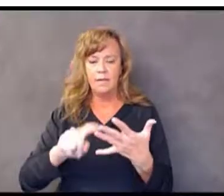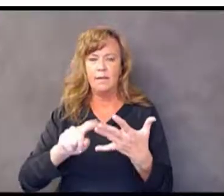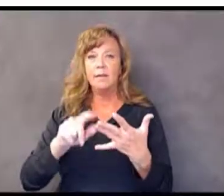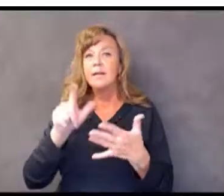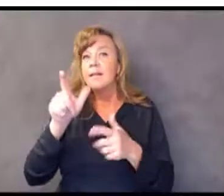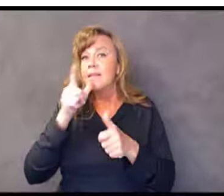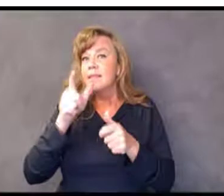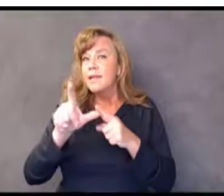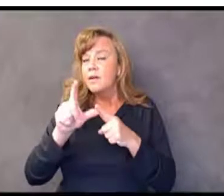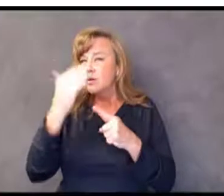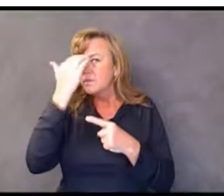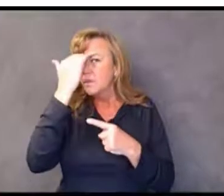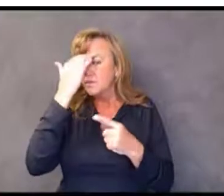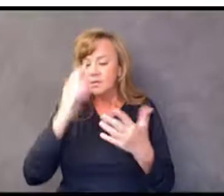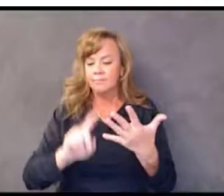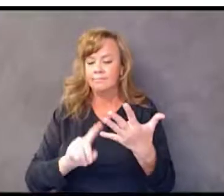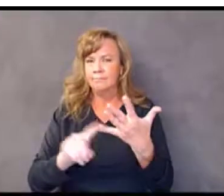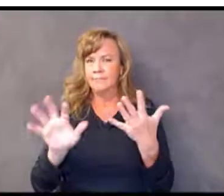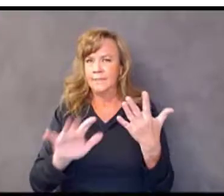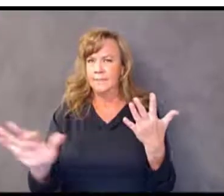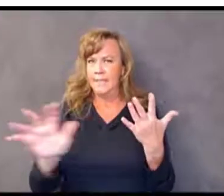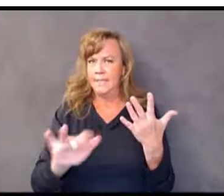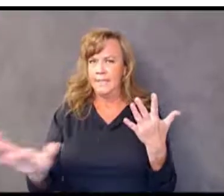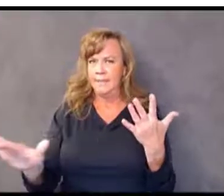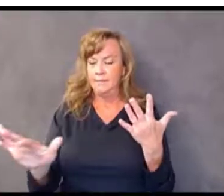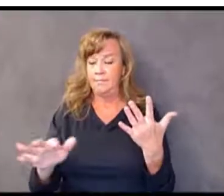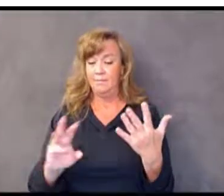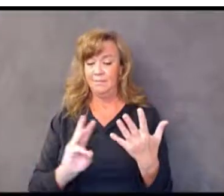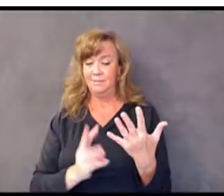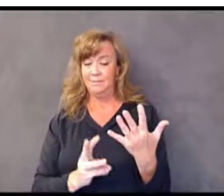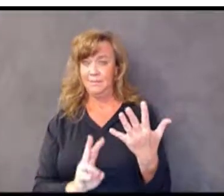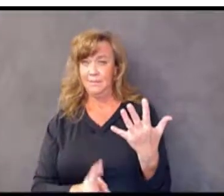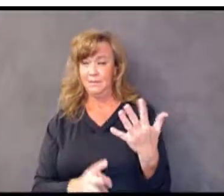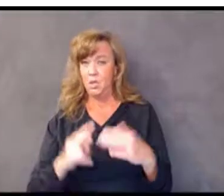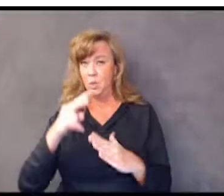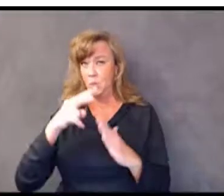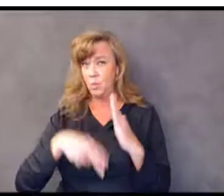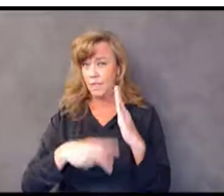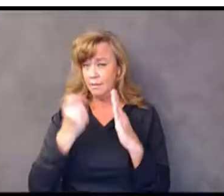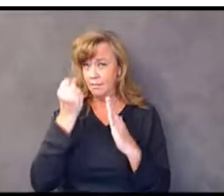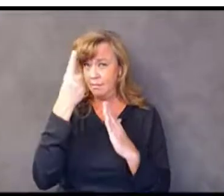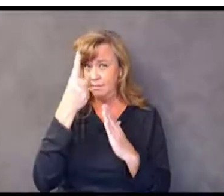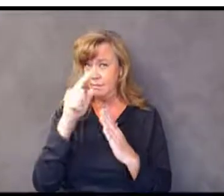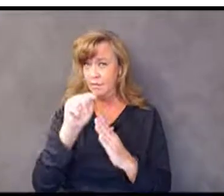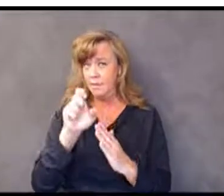Note that interpretation of the Reading Comprehension and Text Fluency subtests is limited to the